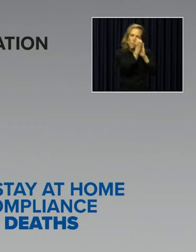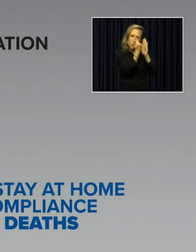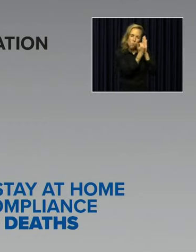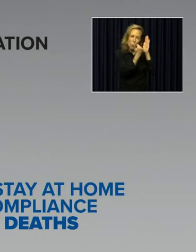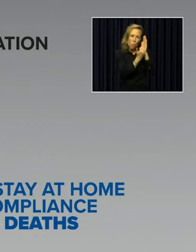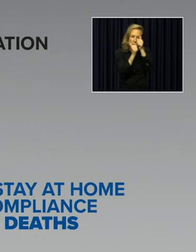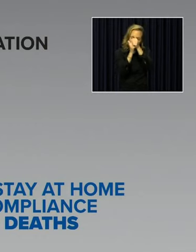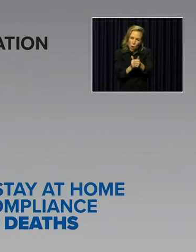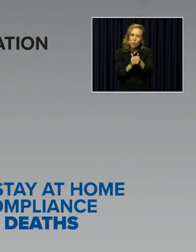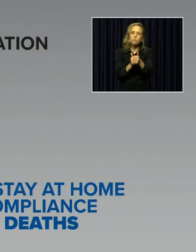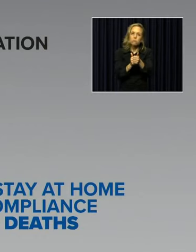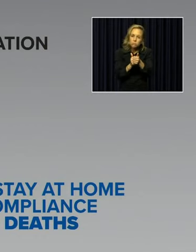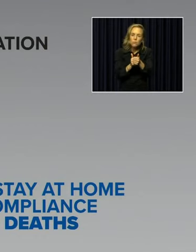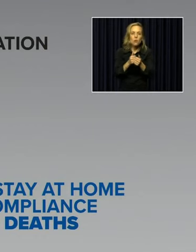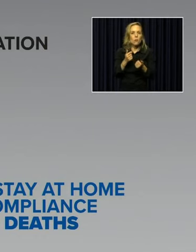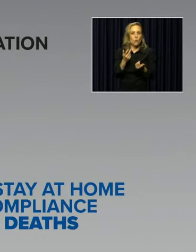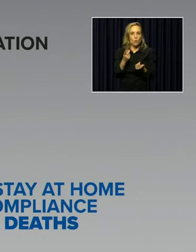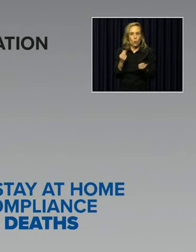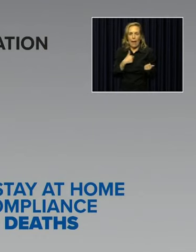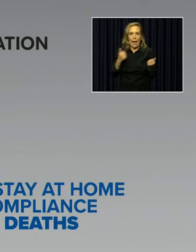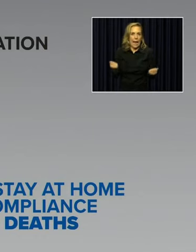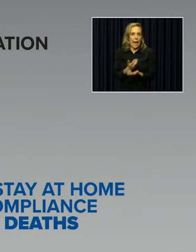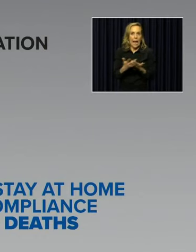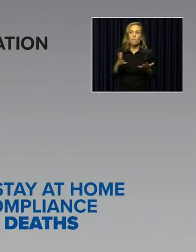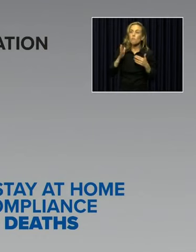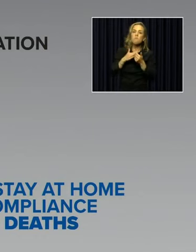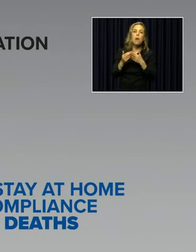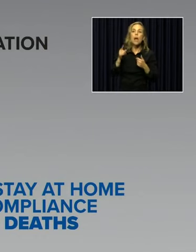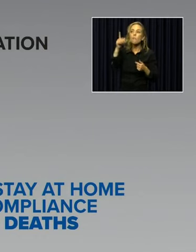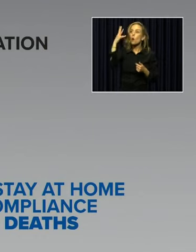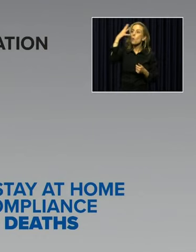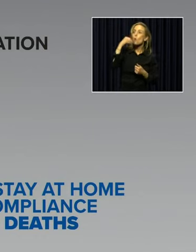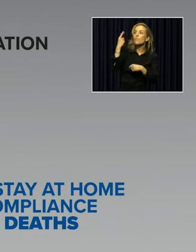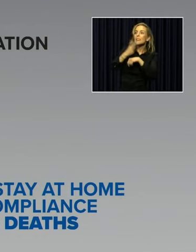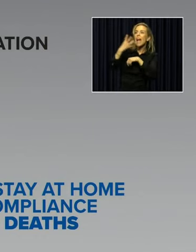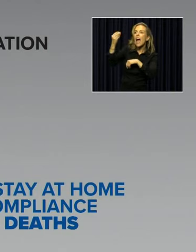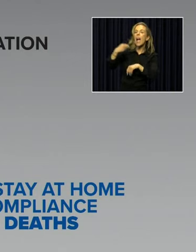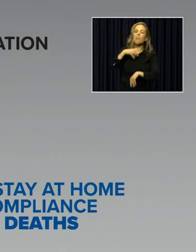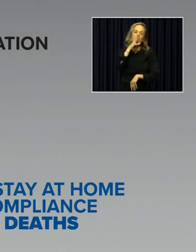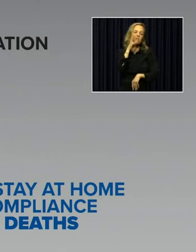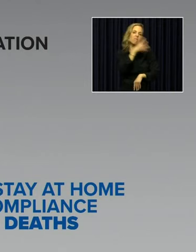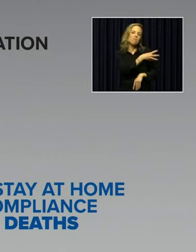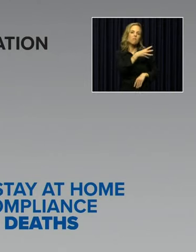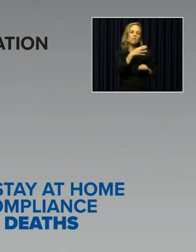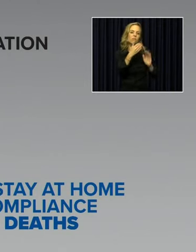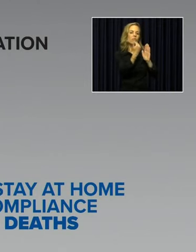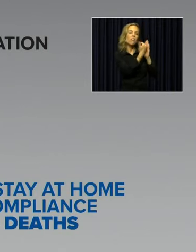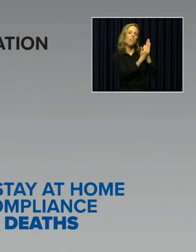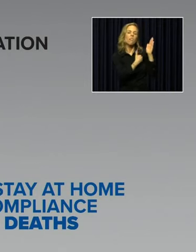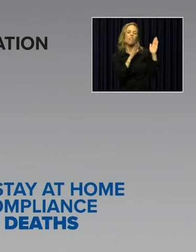SACRIFICING FOR. I KNOW IT'S SOMETHING WORTH SACRIFICING FOR.